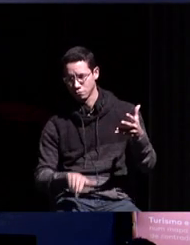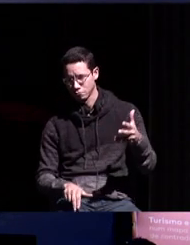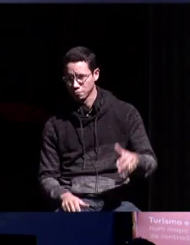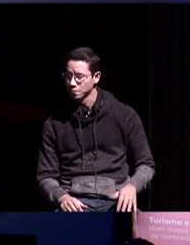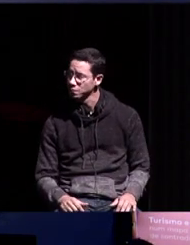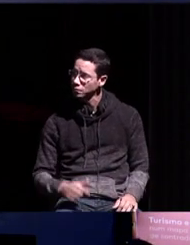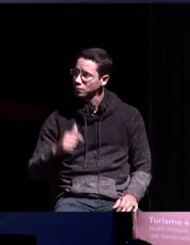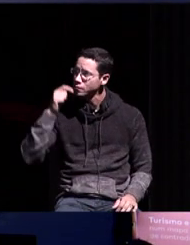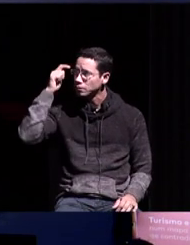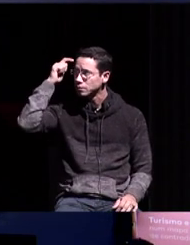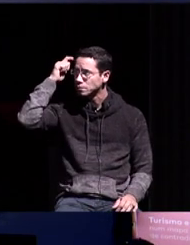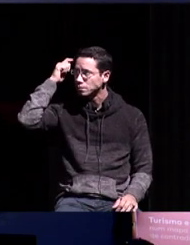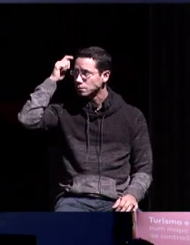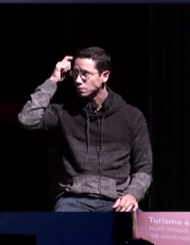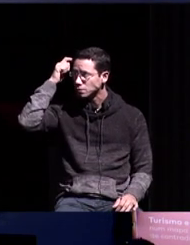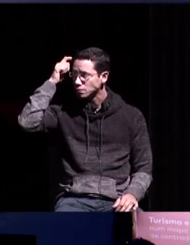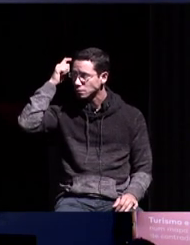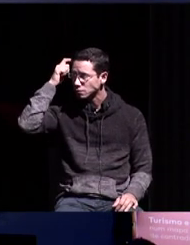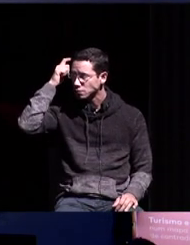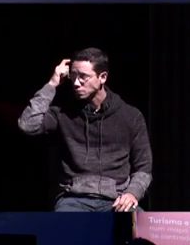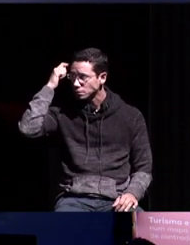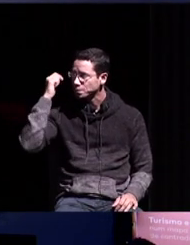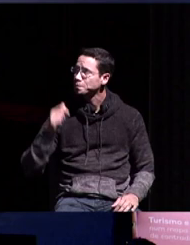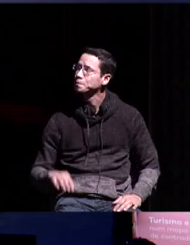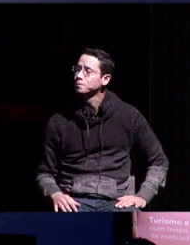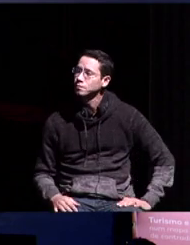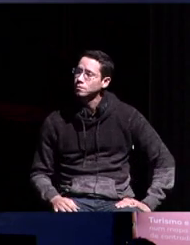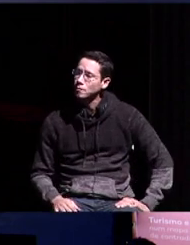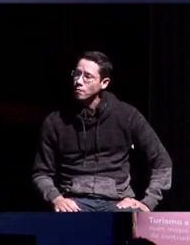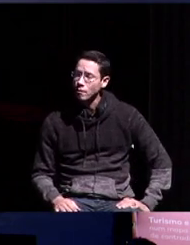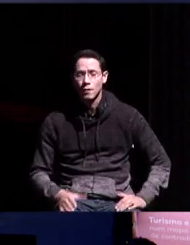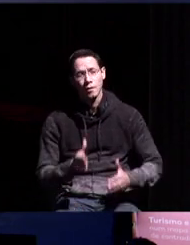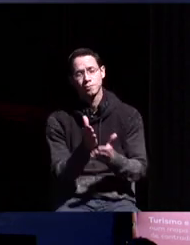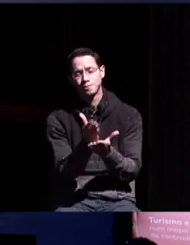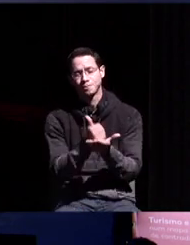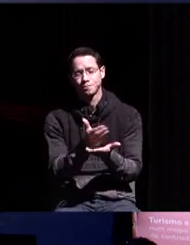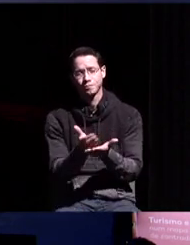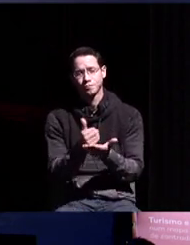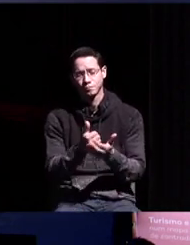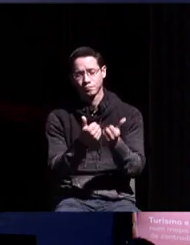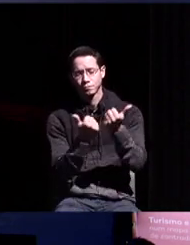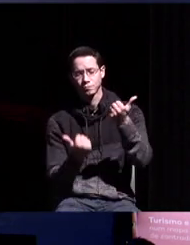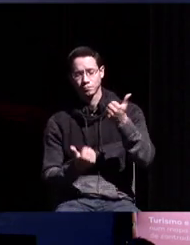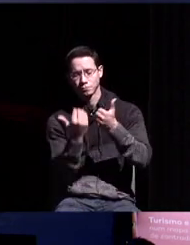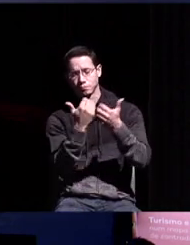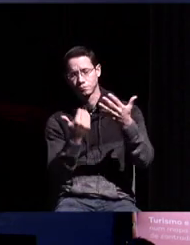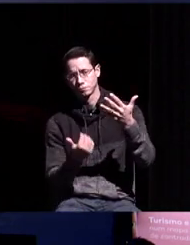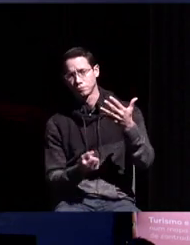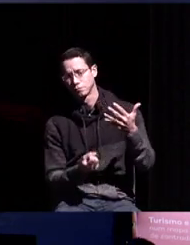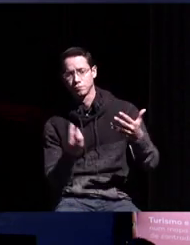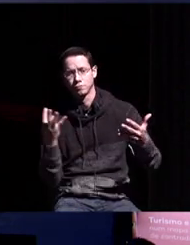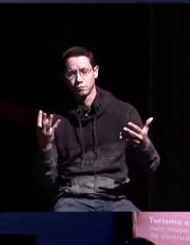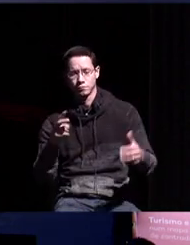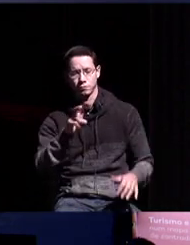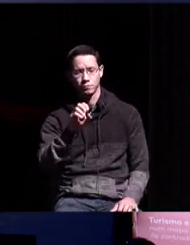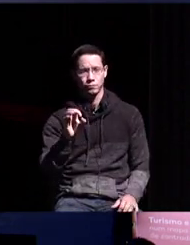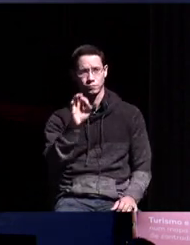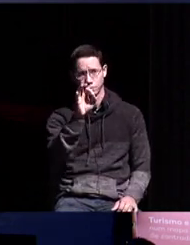And how is this tourism class or category distributed? Over 50% of it is in the Southeast region